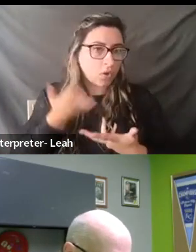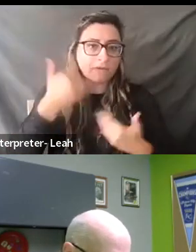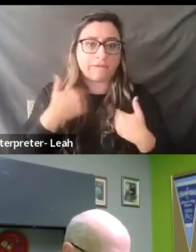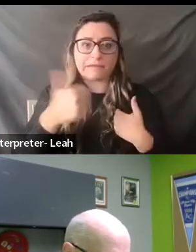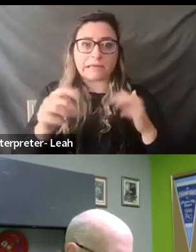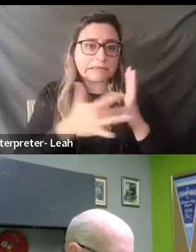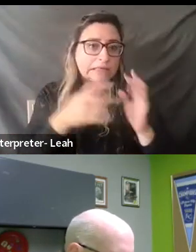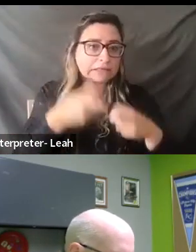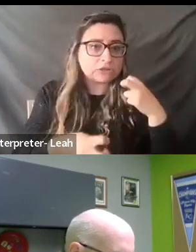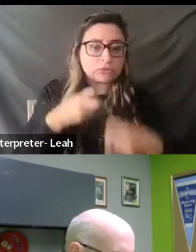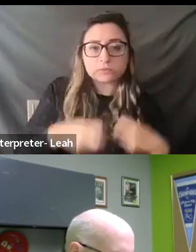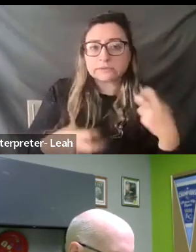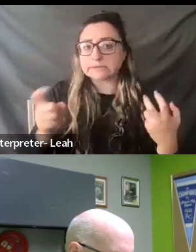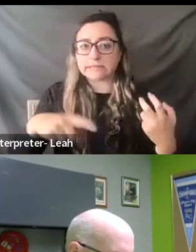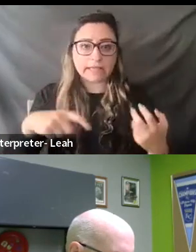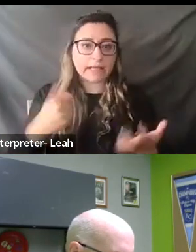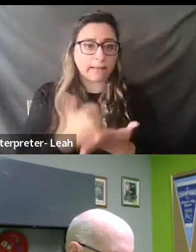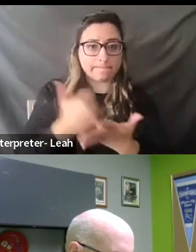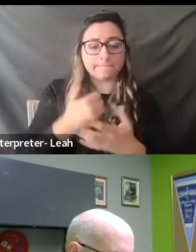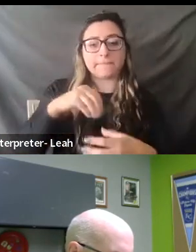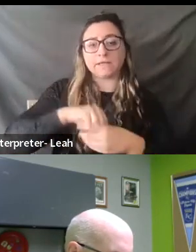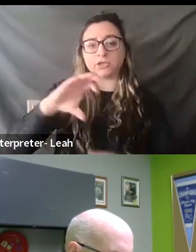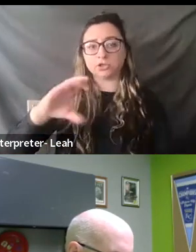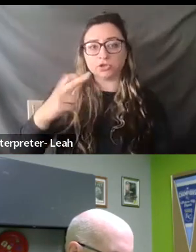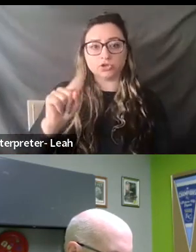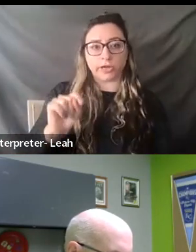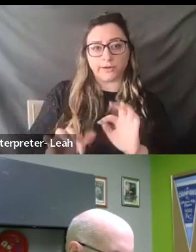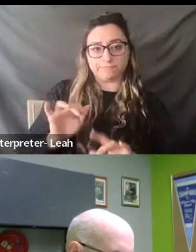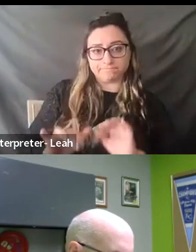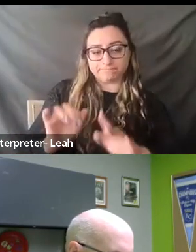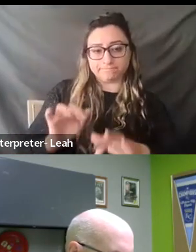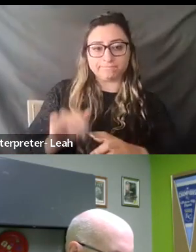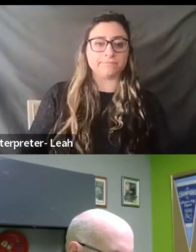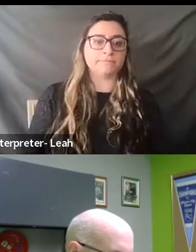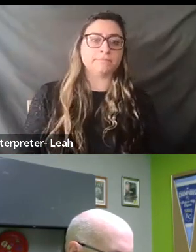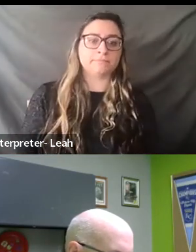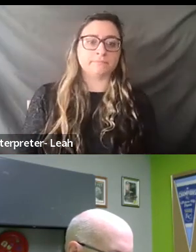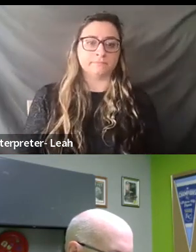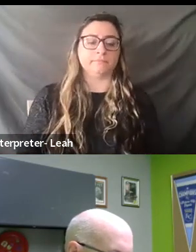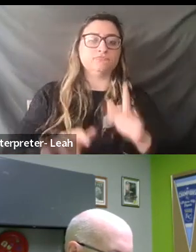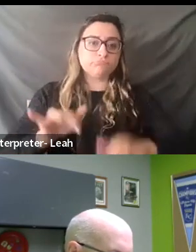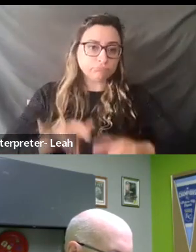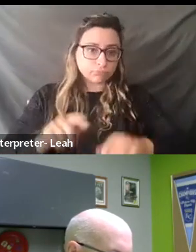If the slides are shown, you can select the line in the middle to make the slides larger or smaller, and I don't believe we will have slides for this session today.